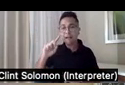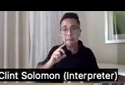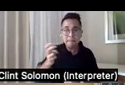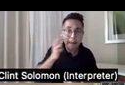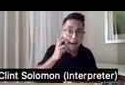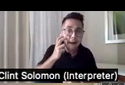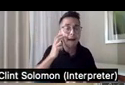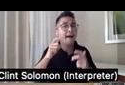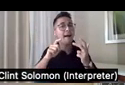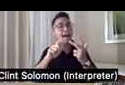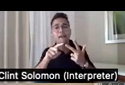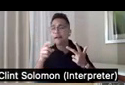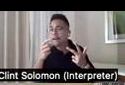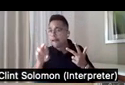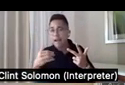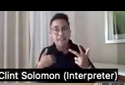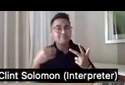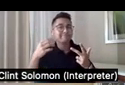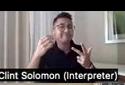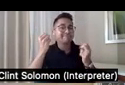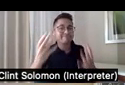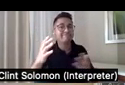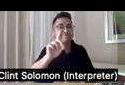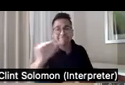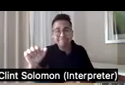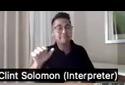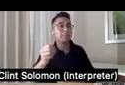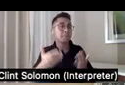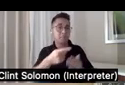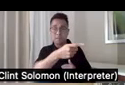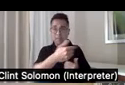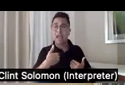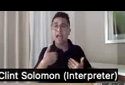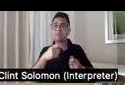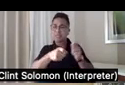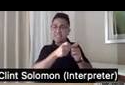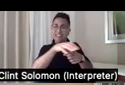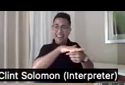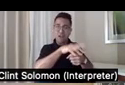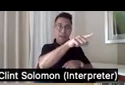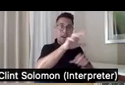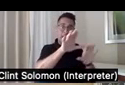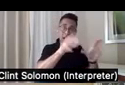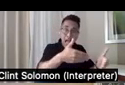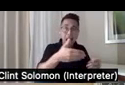multiple disabilities could have an area in the classroom in the home with some literacy materials